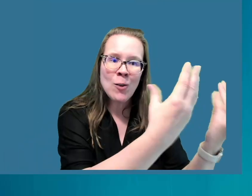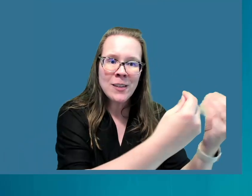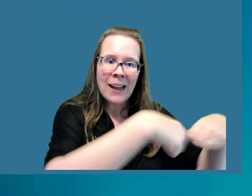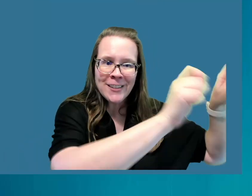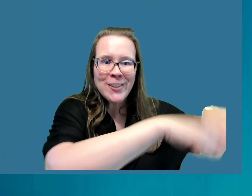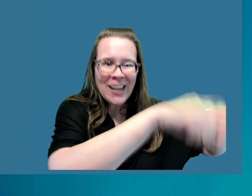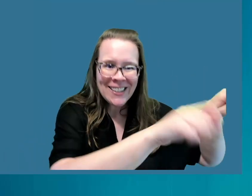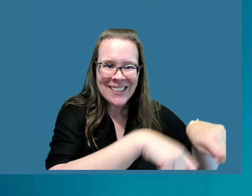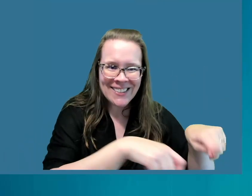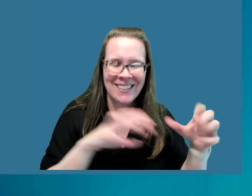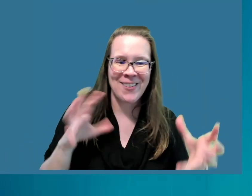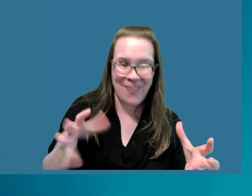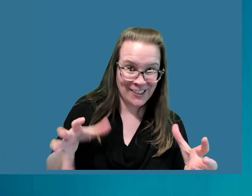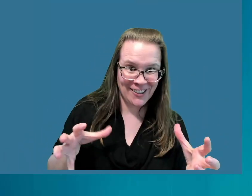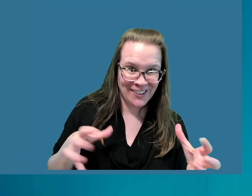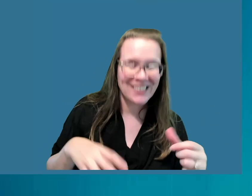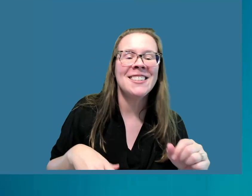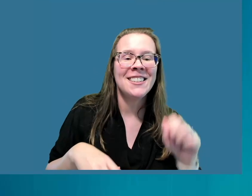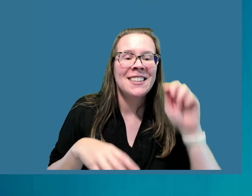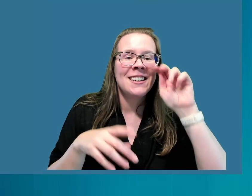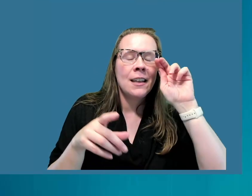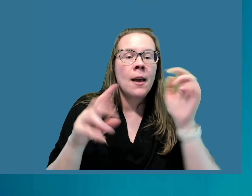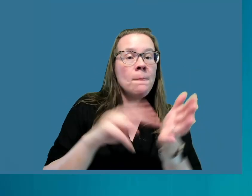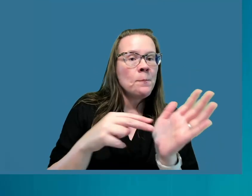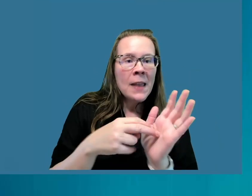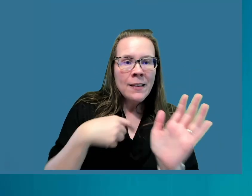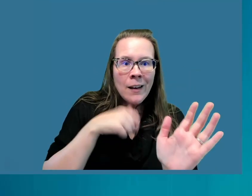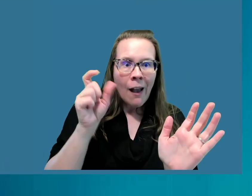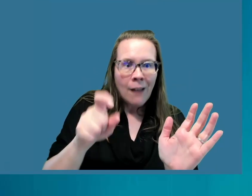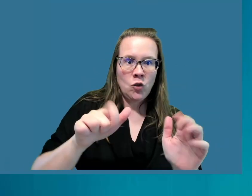I roll it out on the cutting board. And then if any flour or cookie dough goes over the edges,